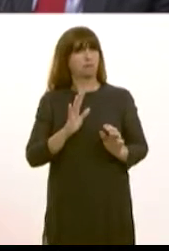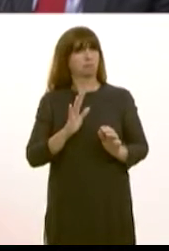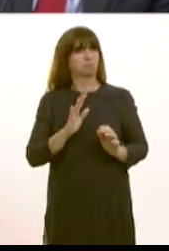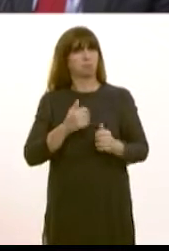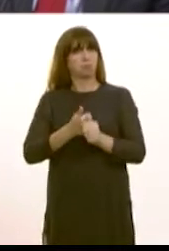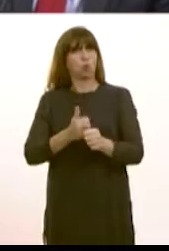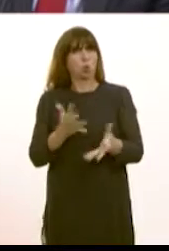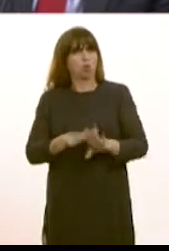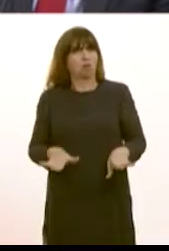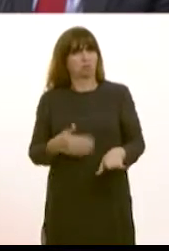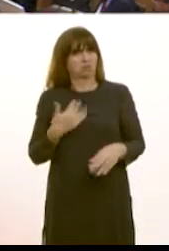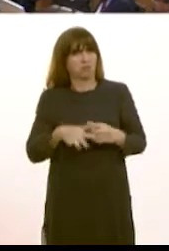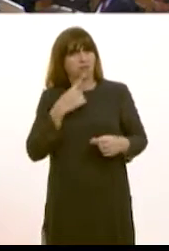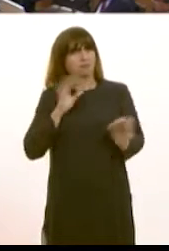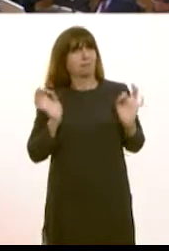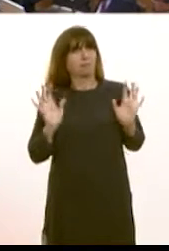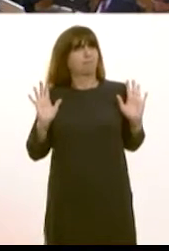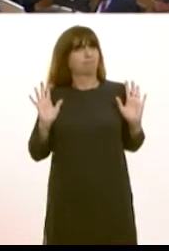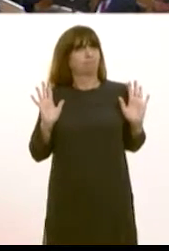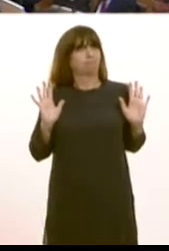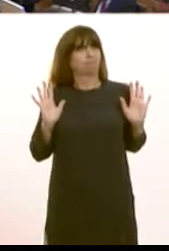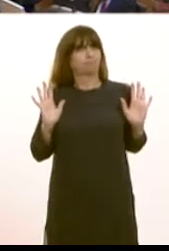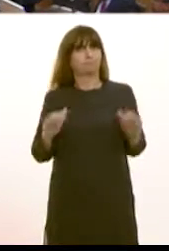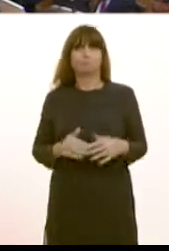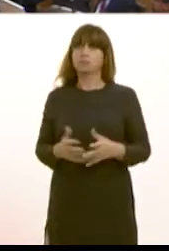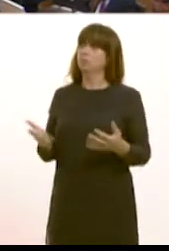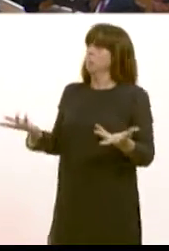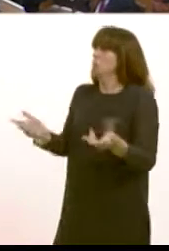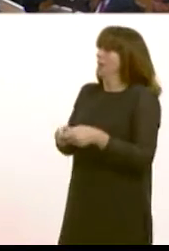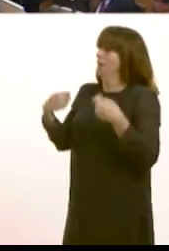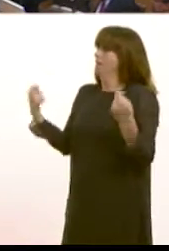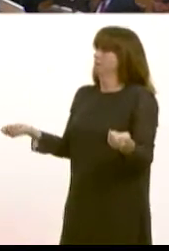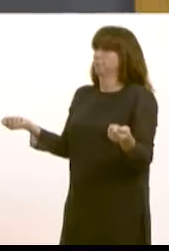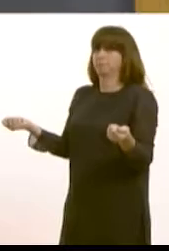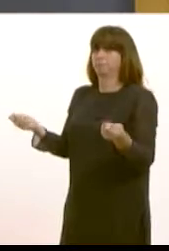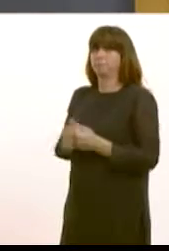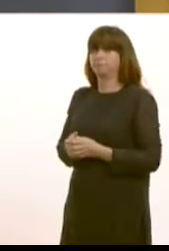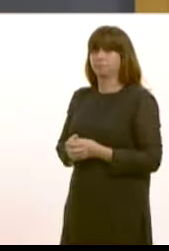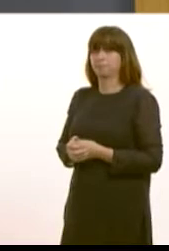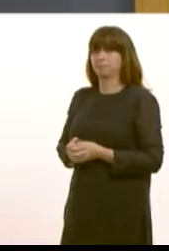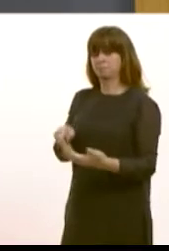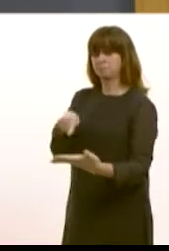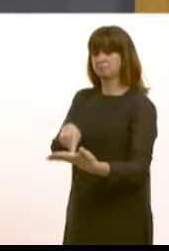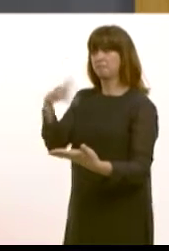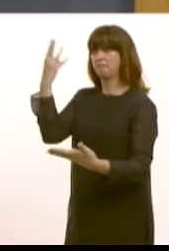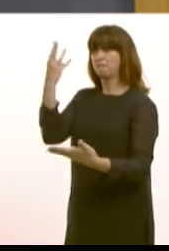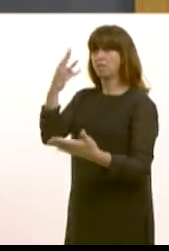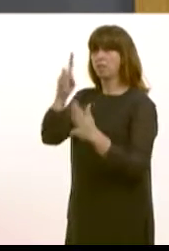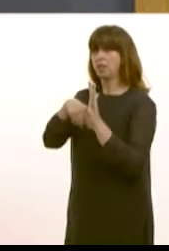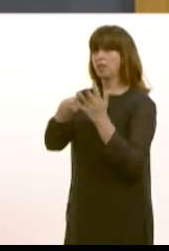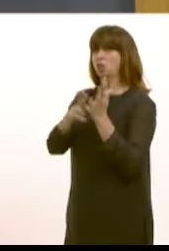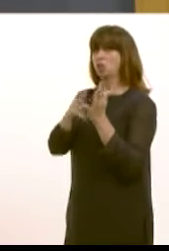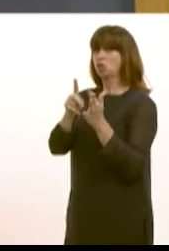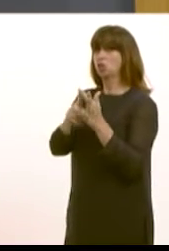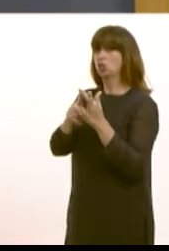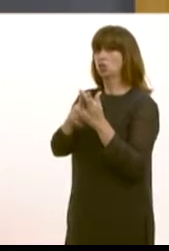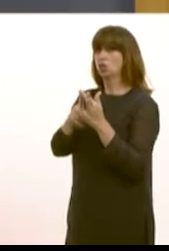Neil McEvoy: Well, First Minister, you said on 14 June that Iíve lived in a land of fantasy